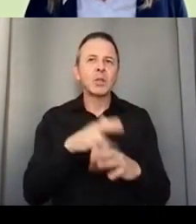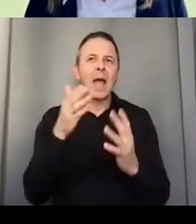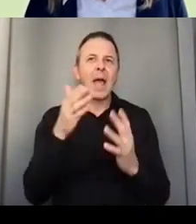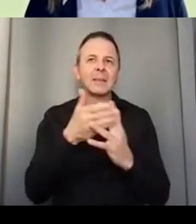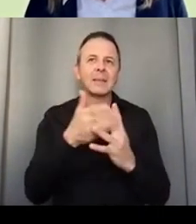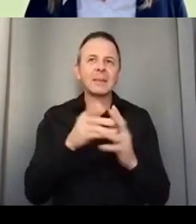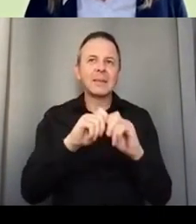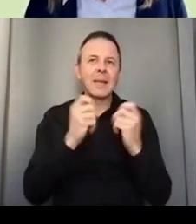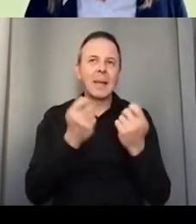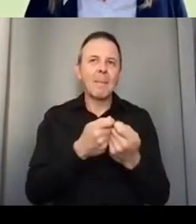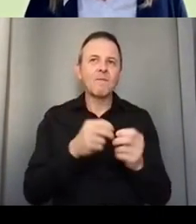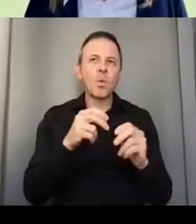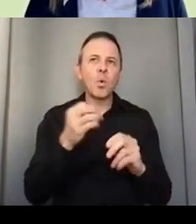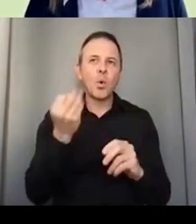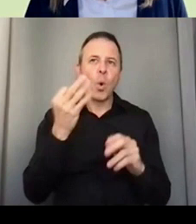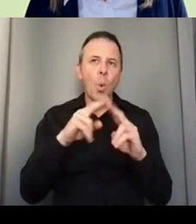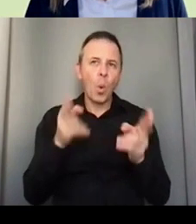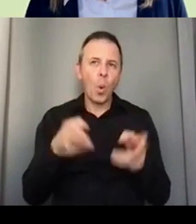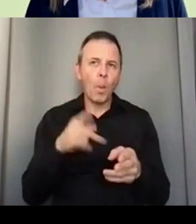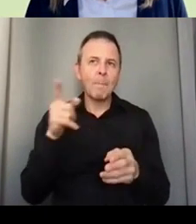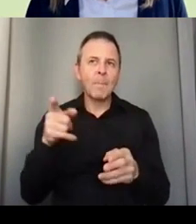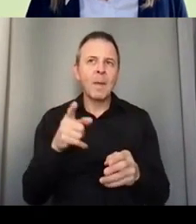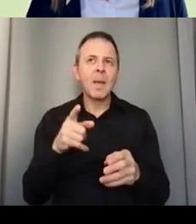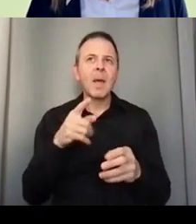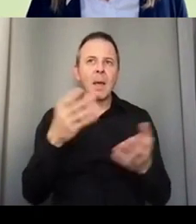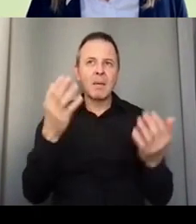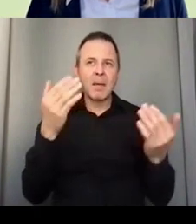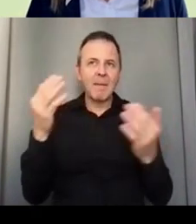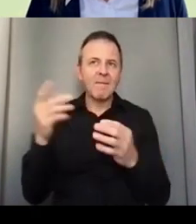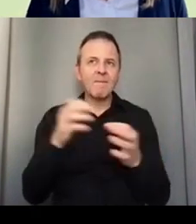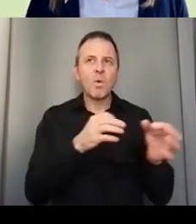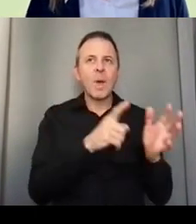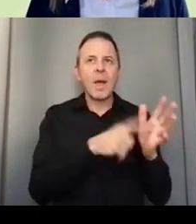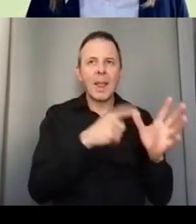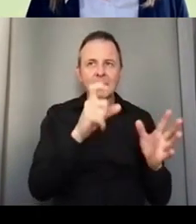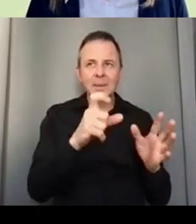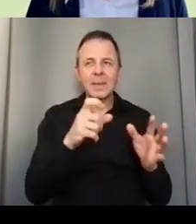takes referrals from planners LAC's and coordinators of supports and we have